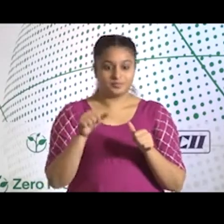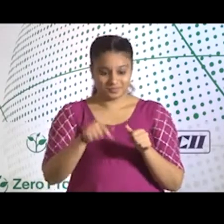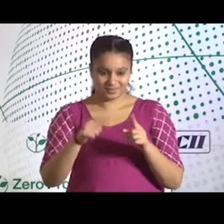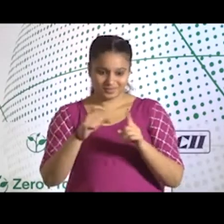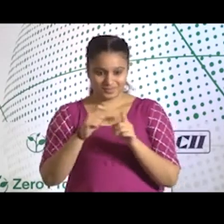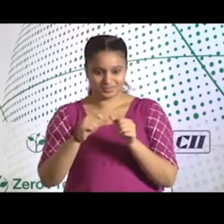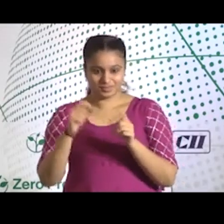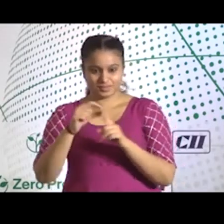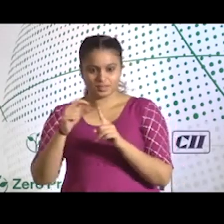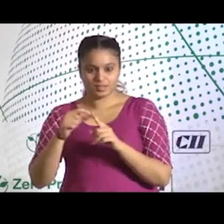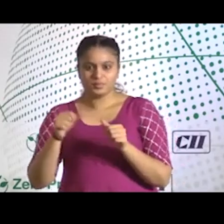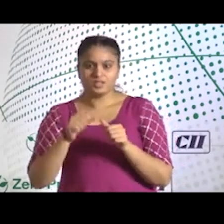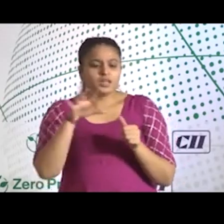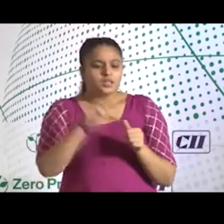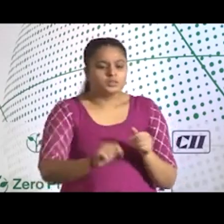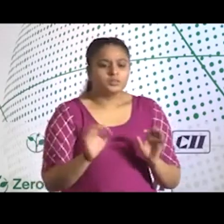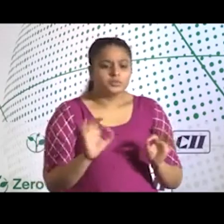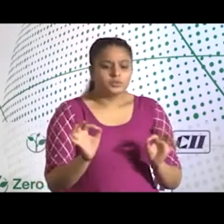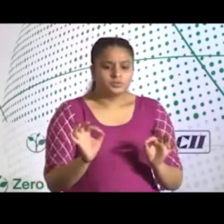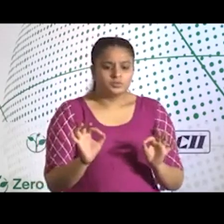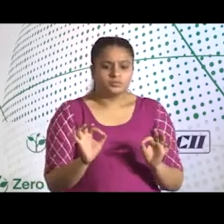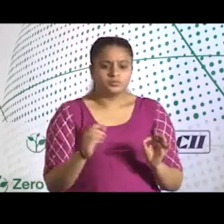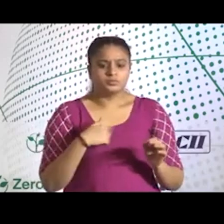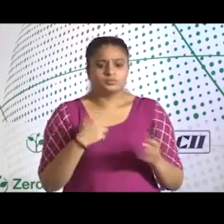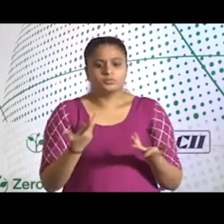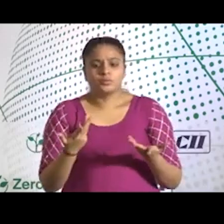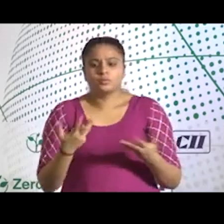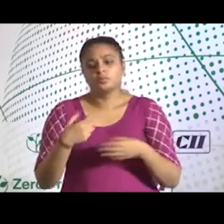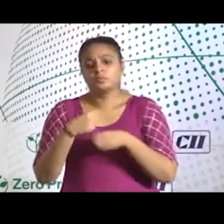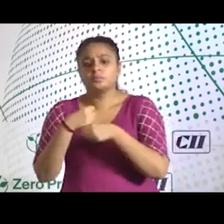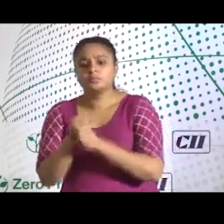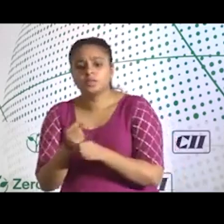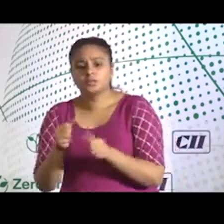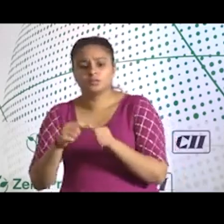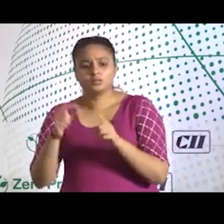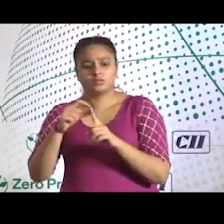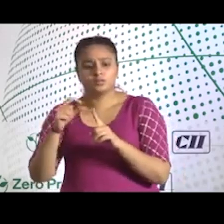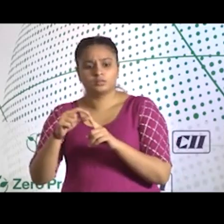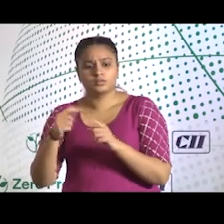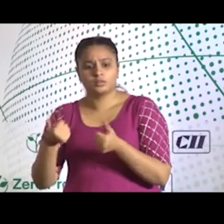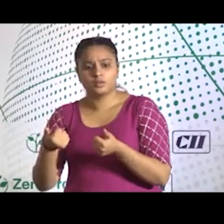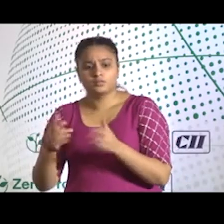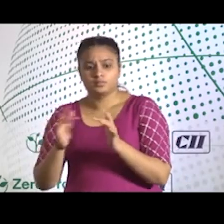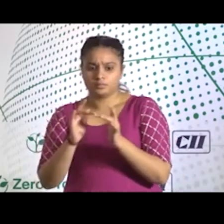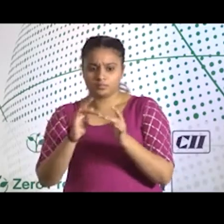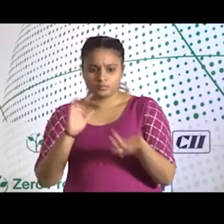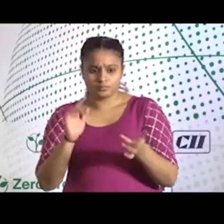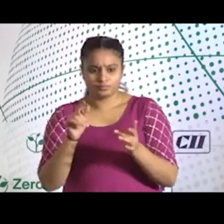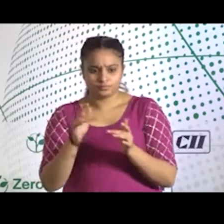is not accessible or if this app that you want to create within, you know, the Internet in the past, you know,